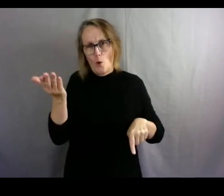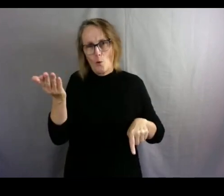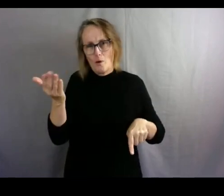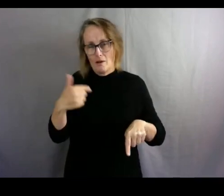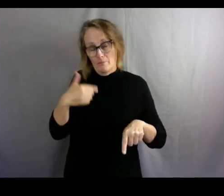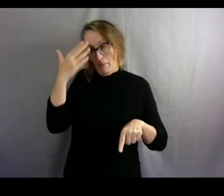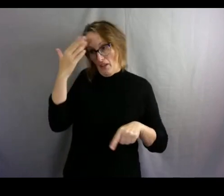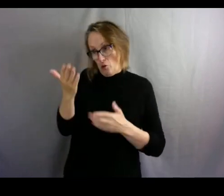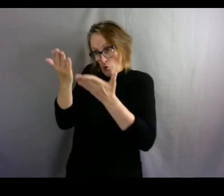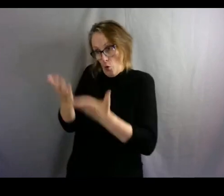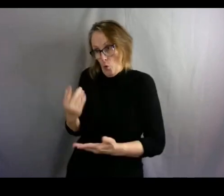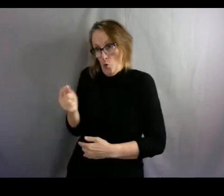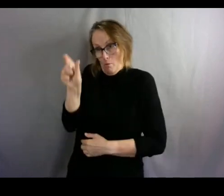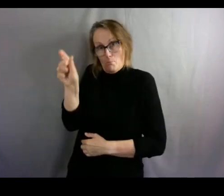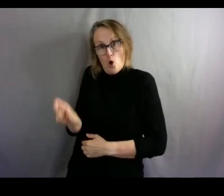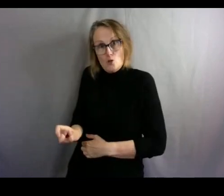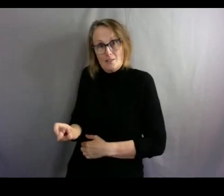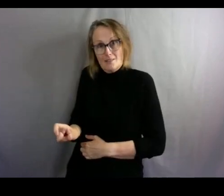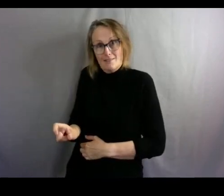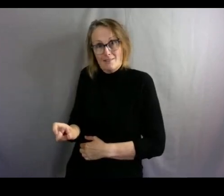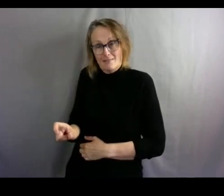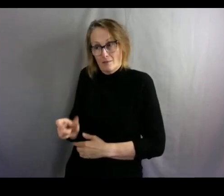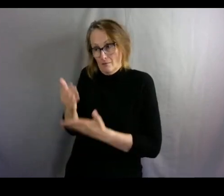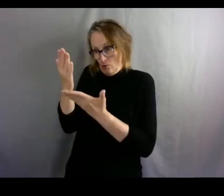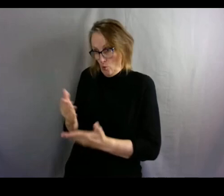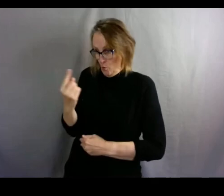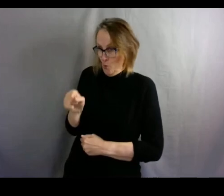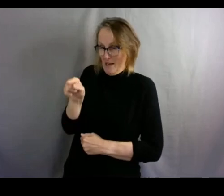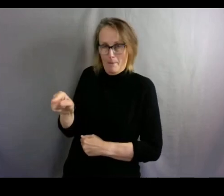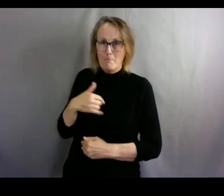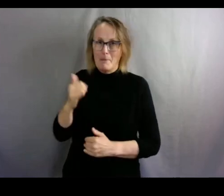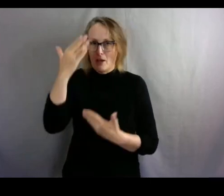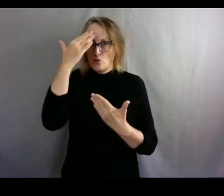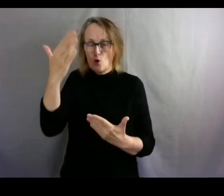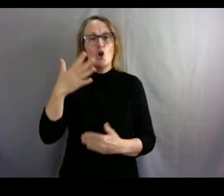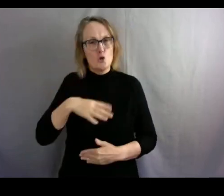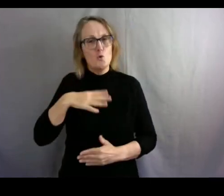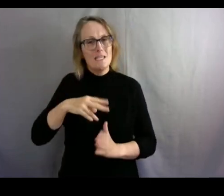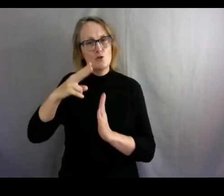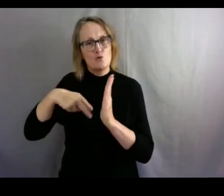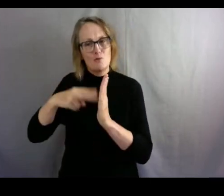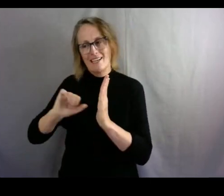And it's really important to read his writings to understand the whole person.